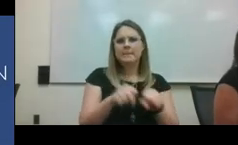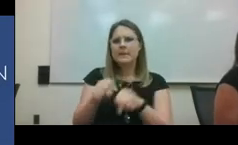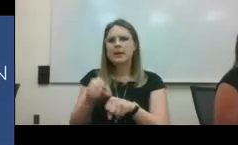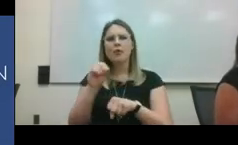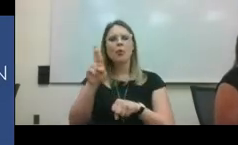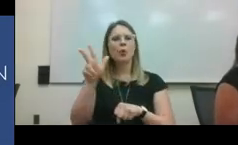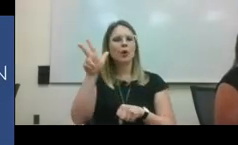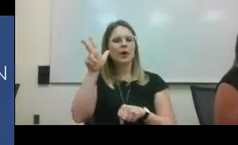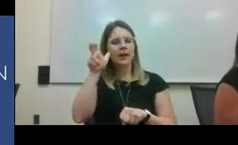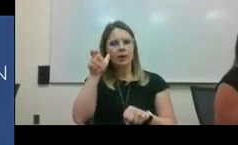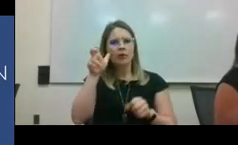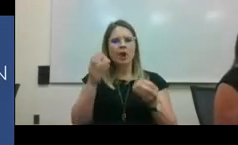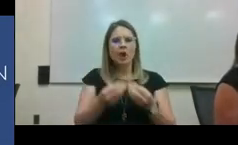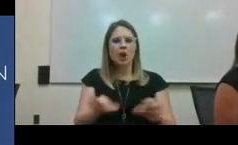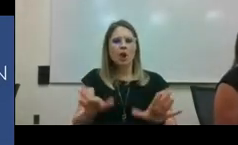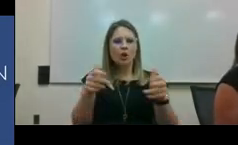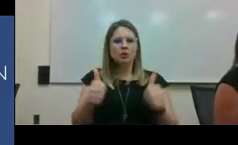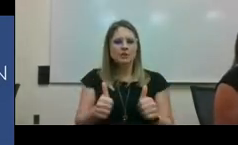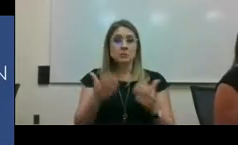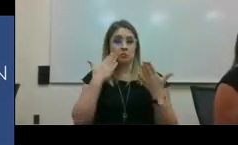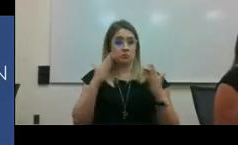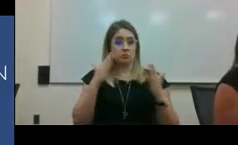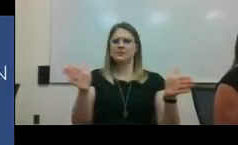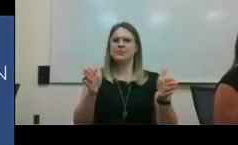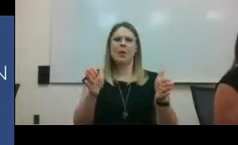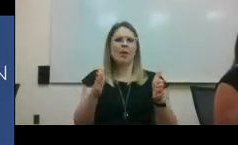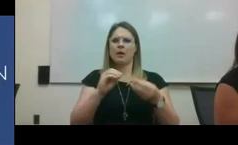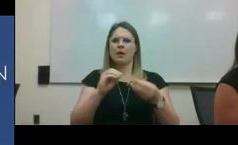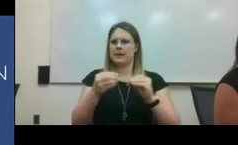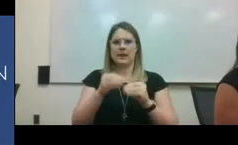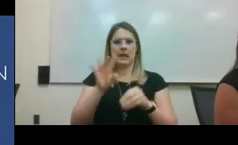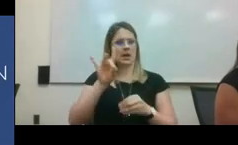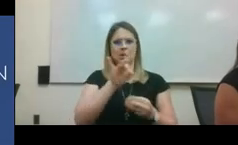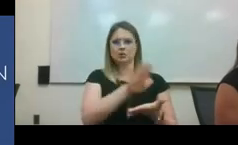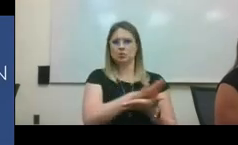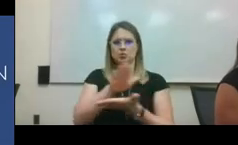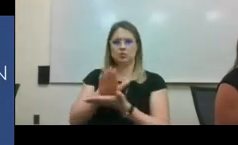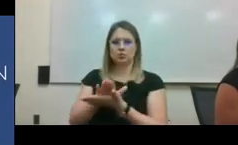So, I don't know. it was a small population, it was eight schools. I think that's definitely an interesting thing